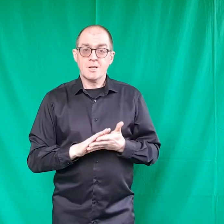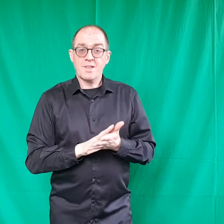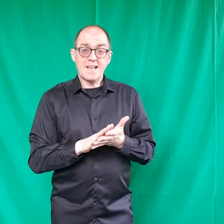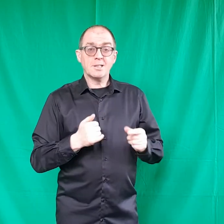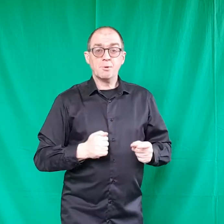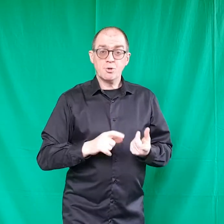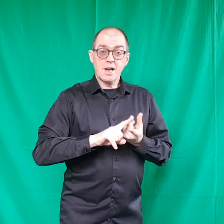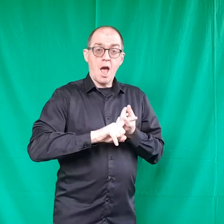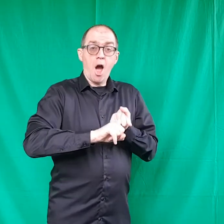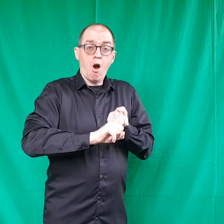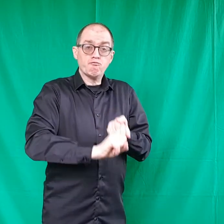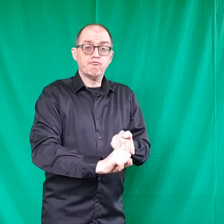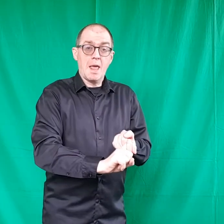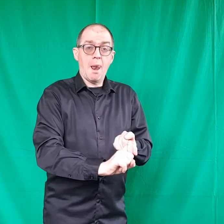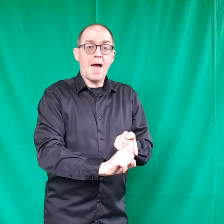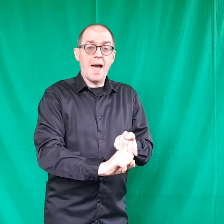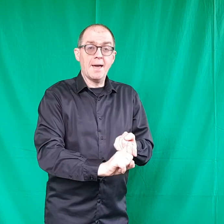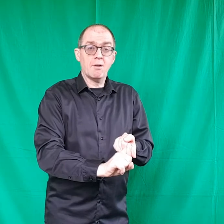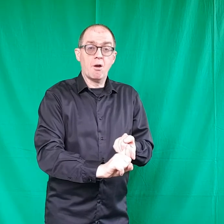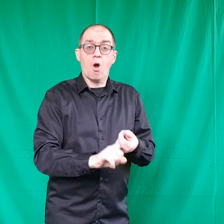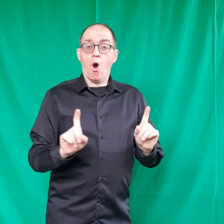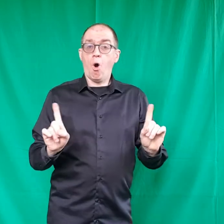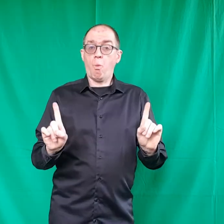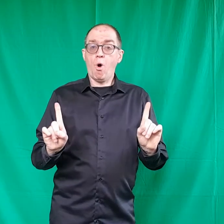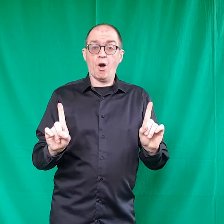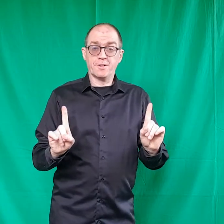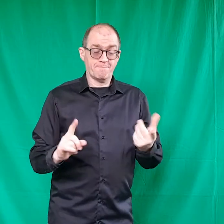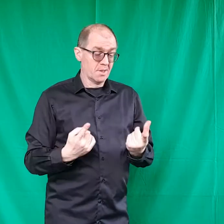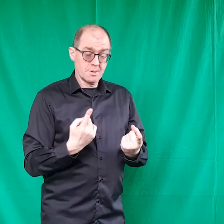So the signs that we are doing here are 'rely'; 'on what'.